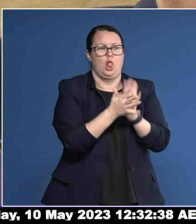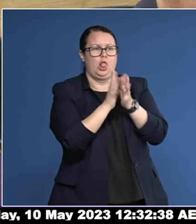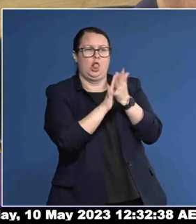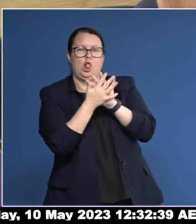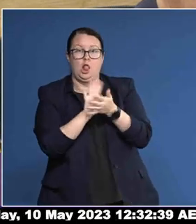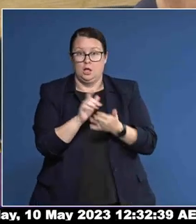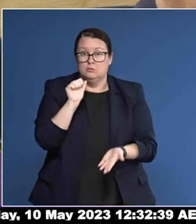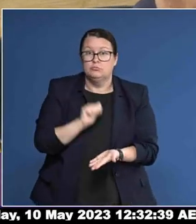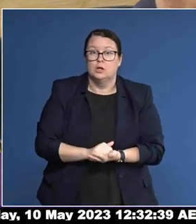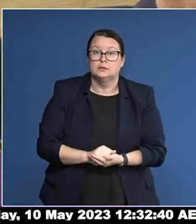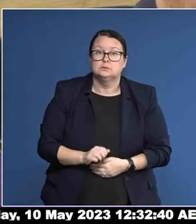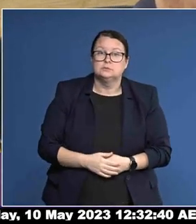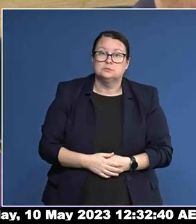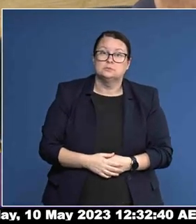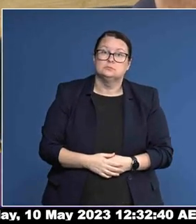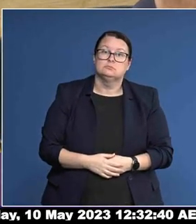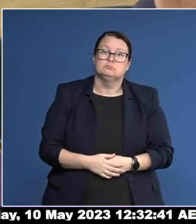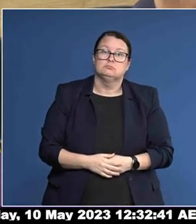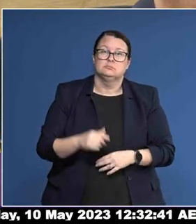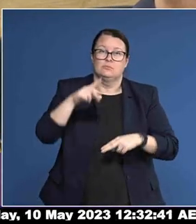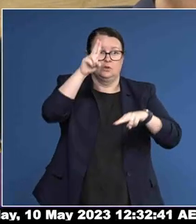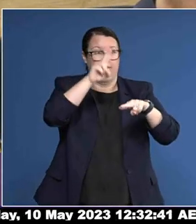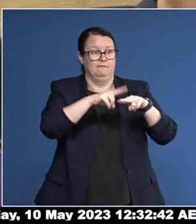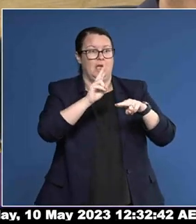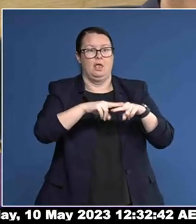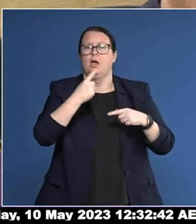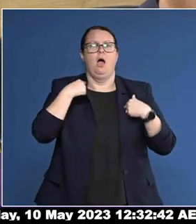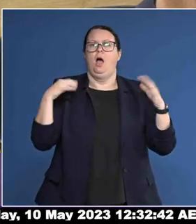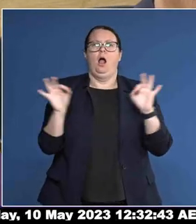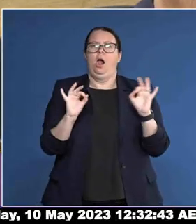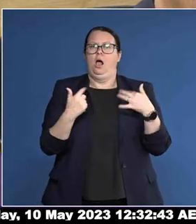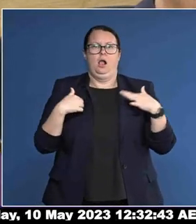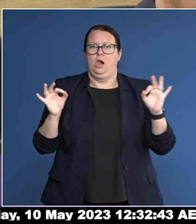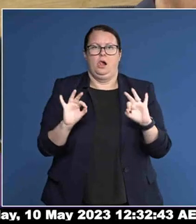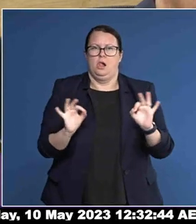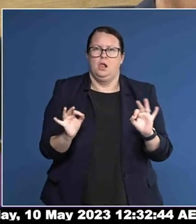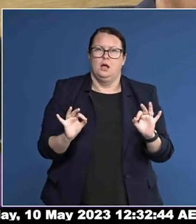So, in terms of the record of 'father denied allegations', would that suggest that when